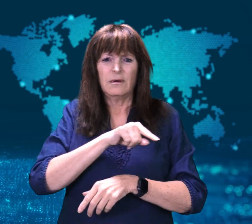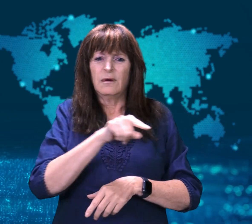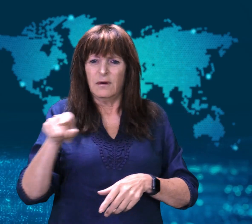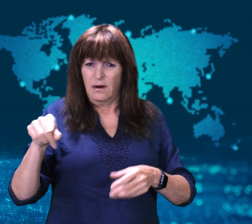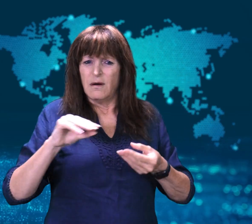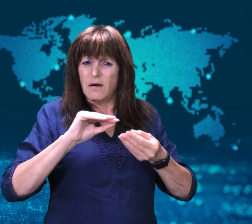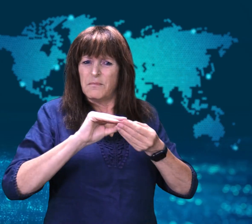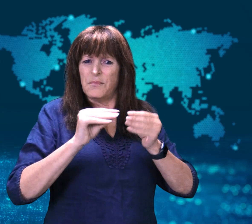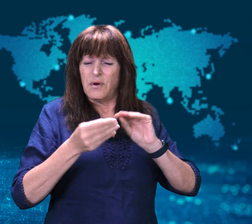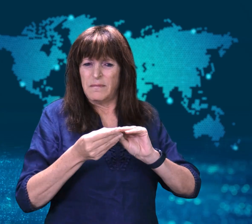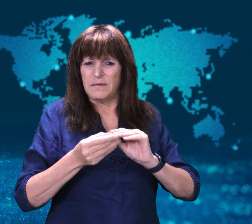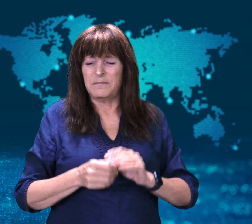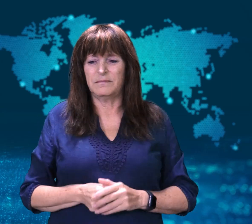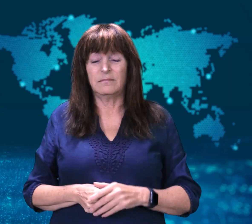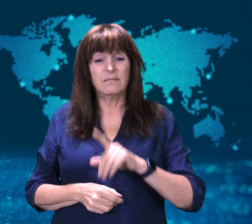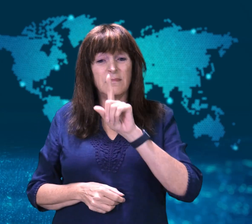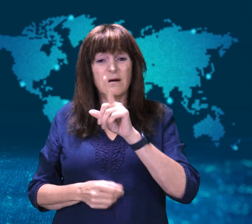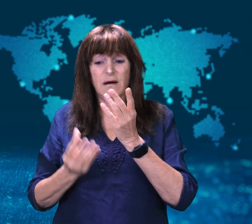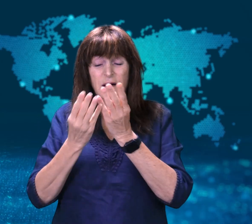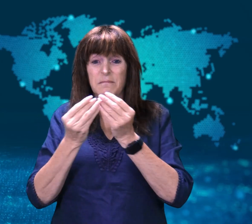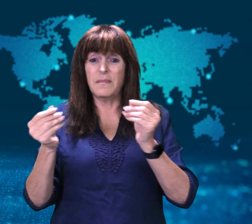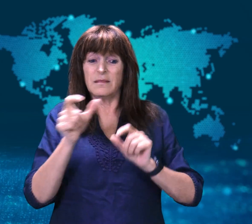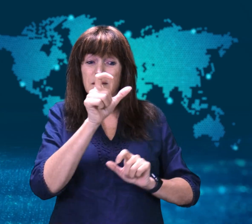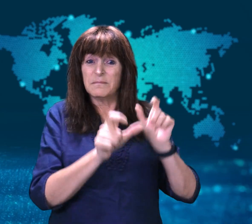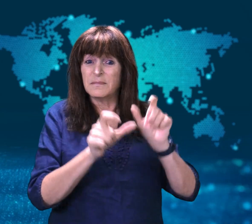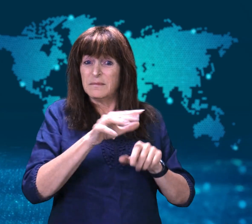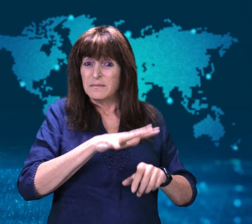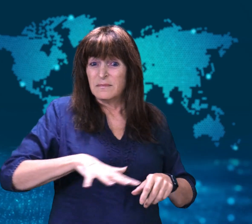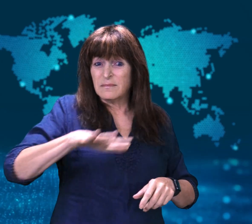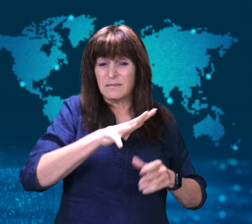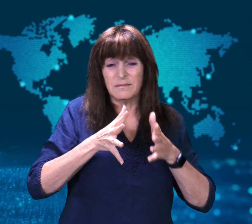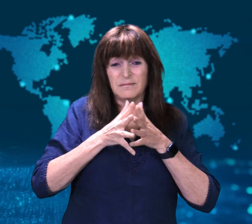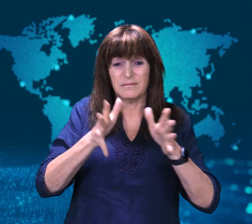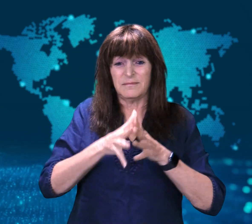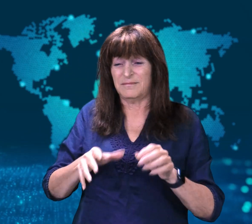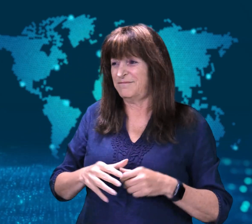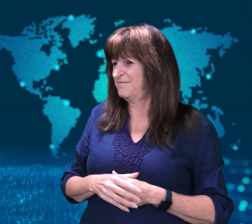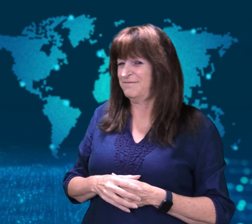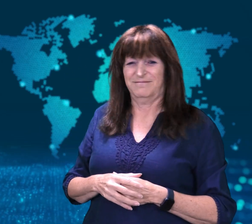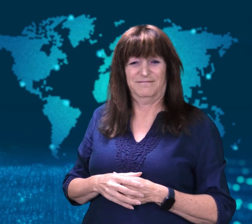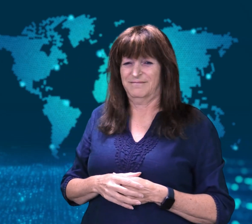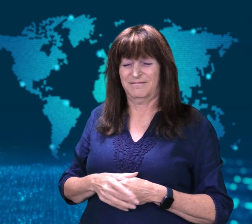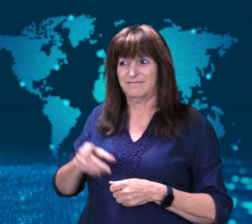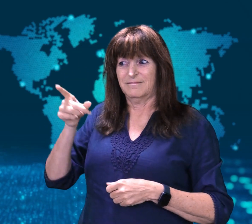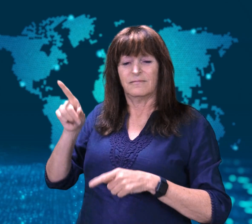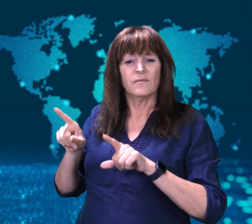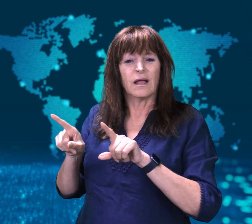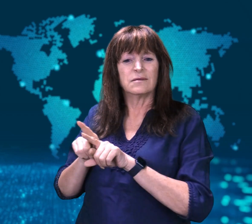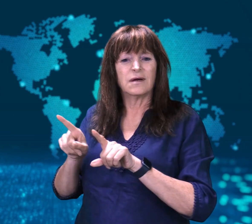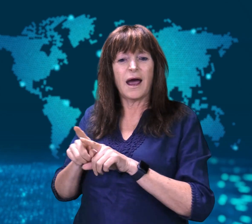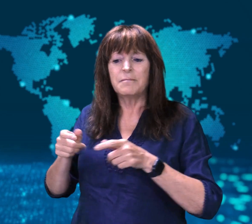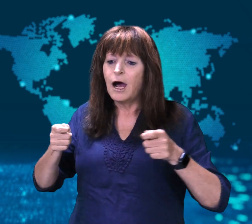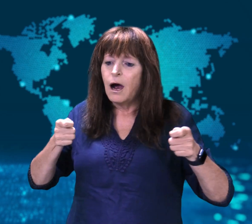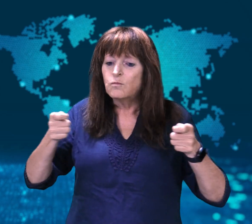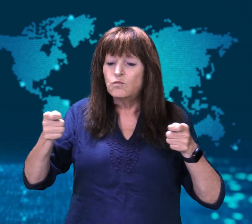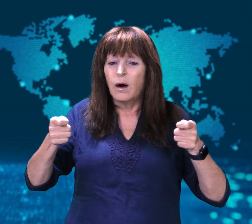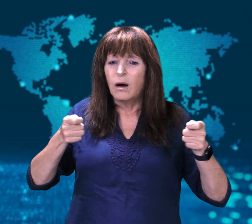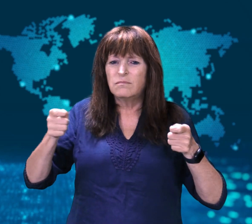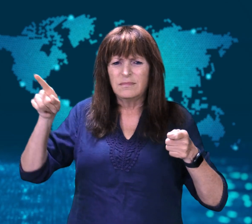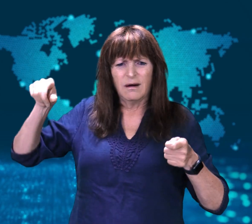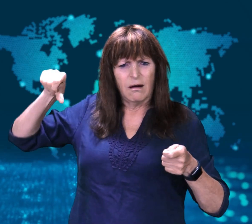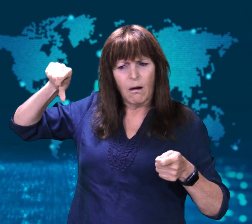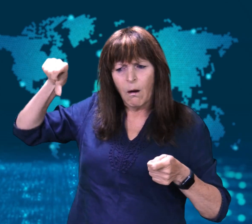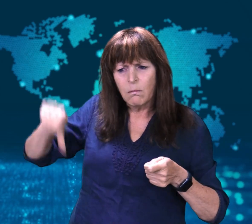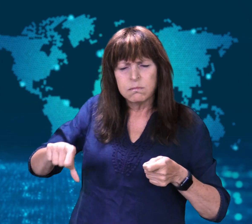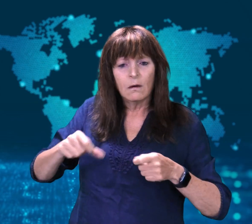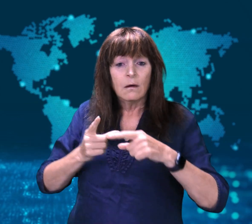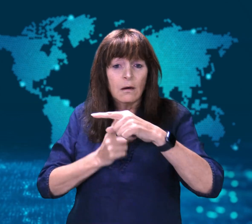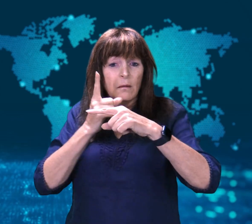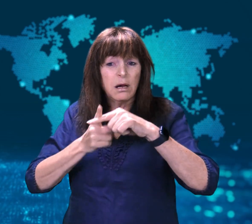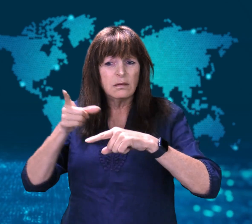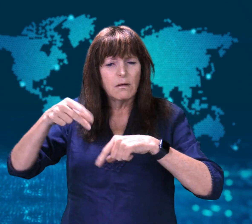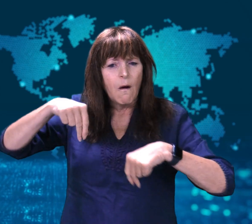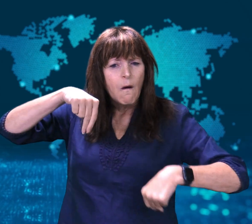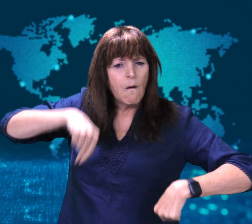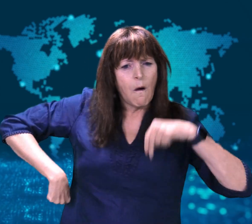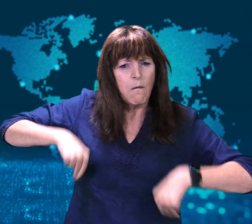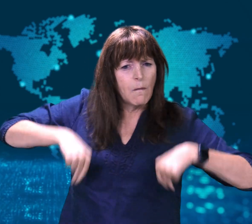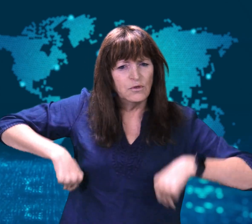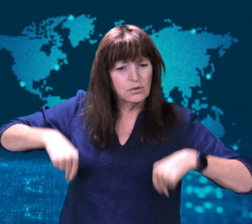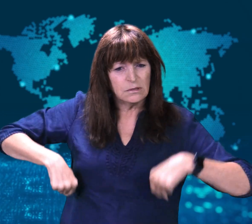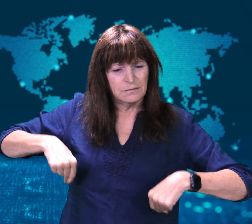but many locals say that it is caused by mismanagement and corruption.